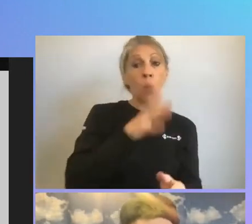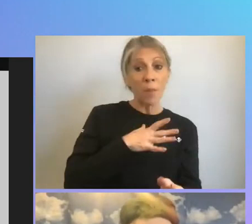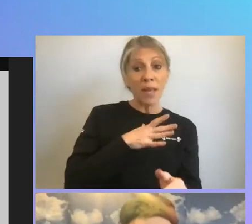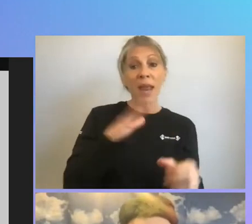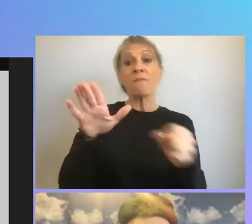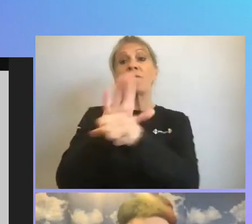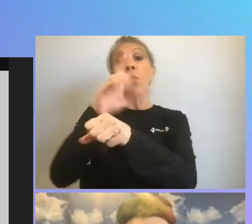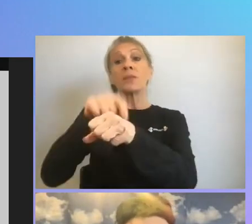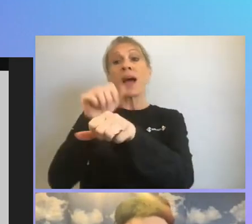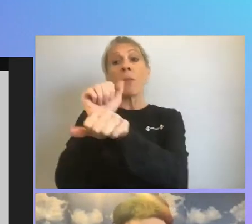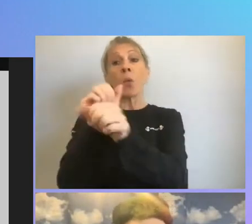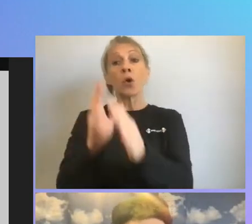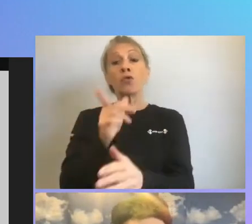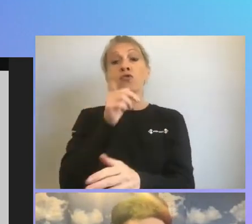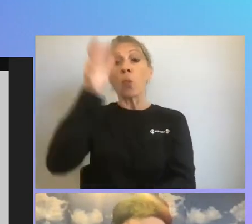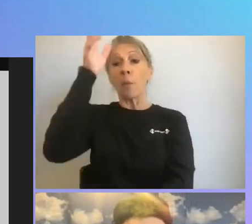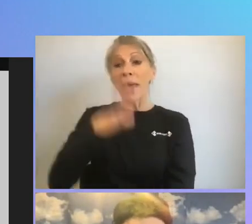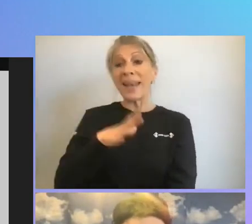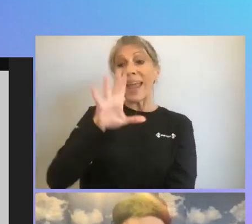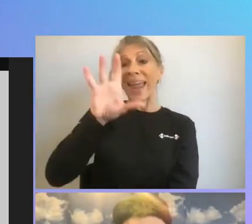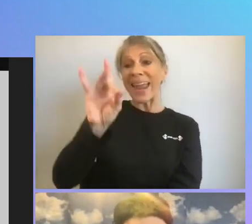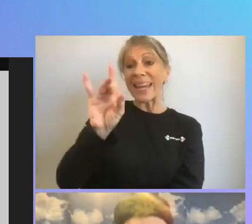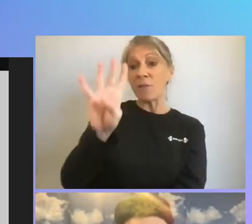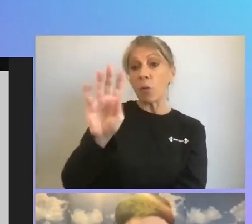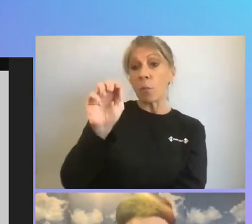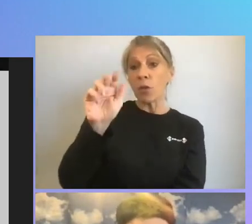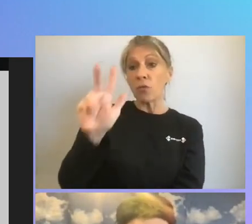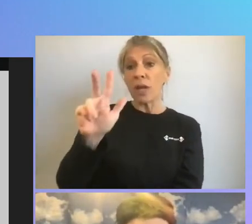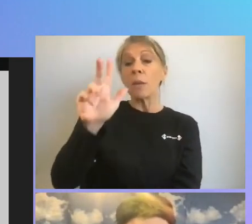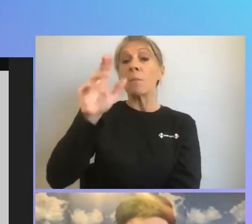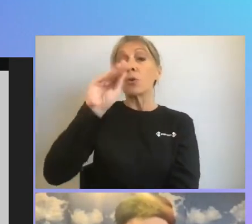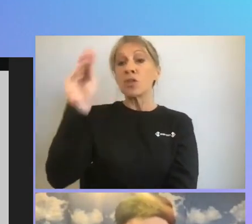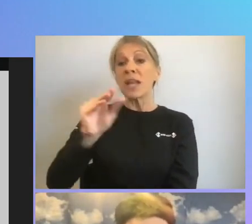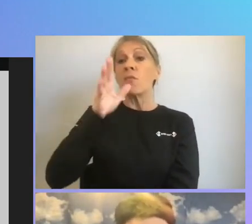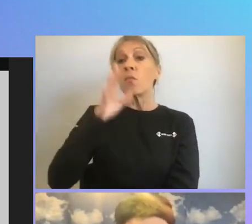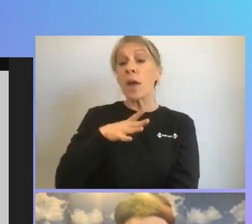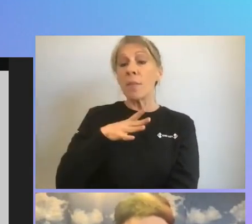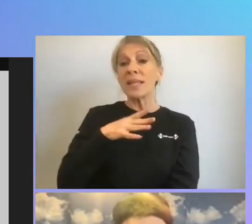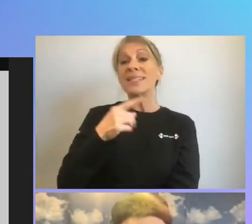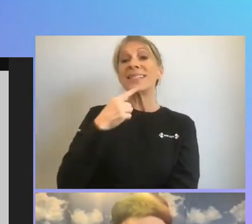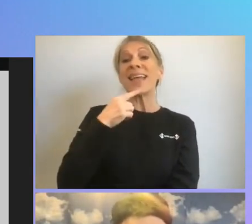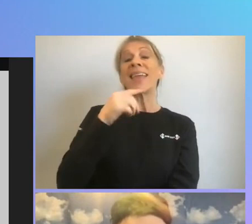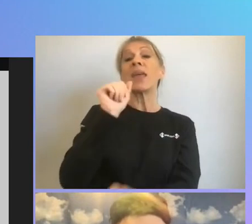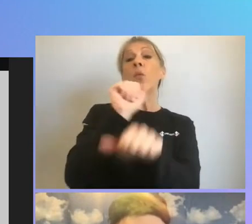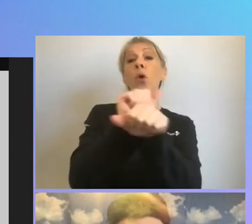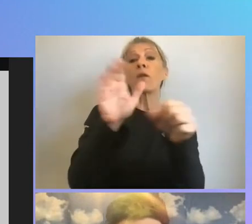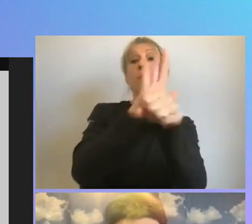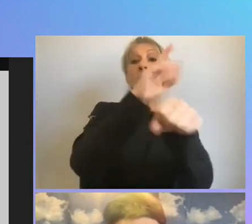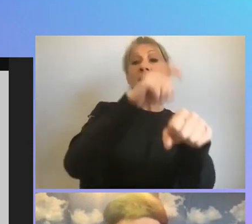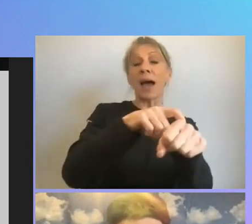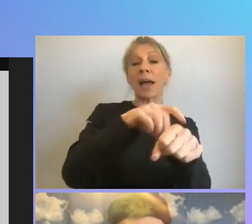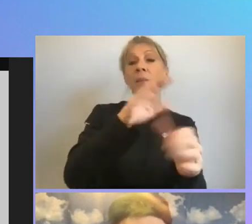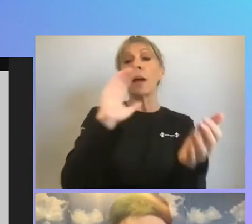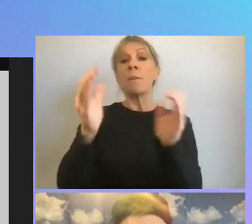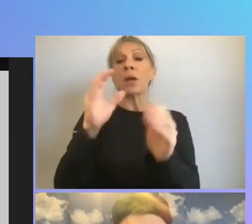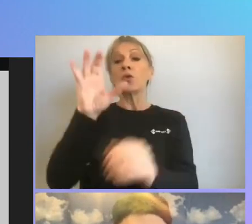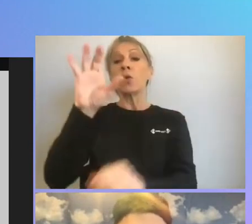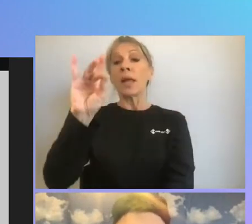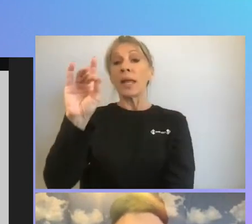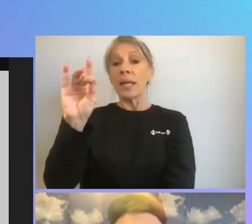Uh, 84.3% of women report working full time, compared to